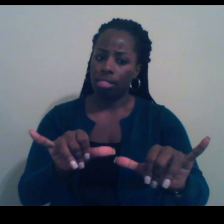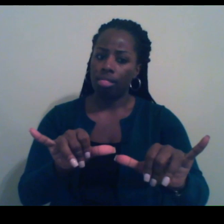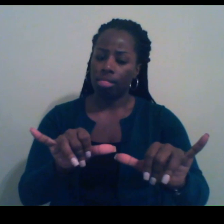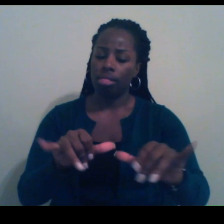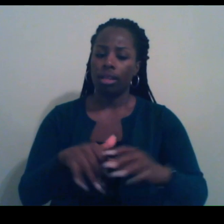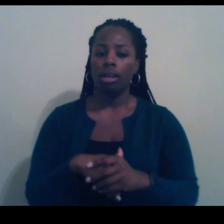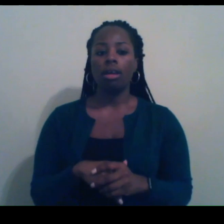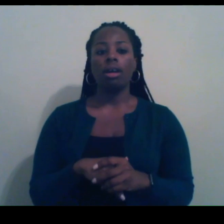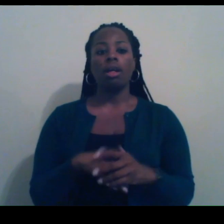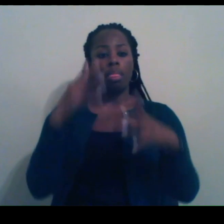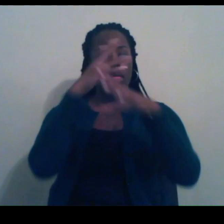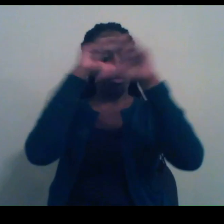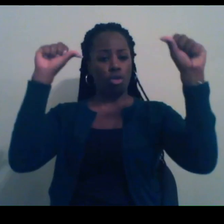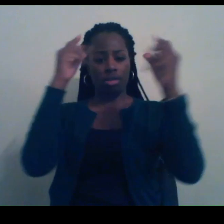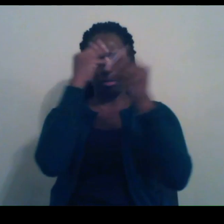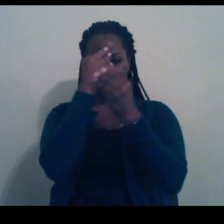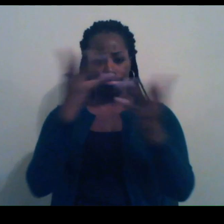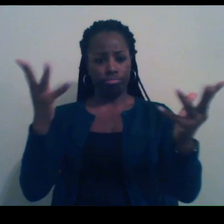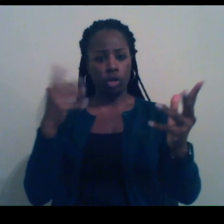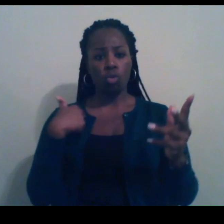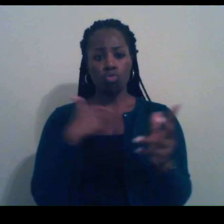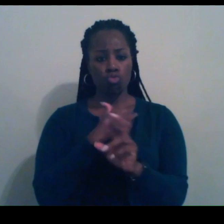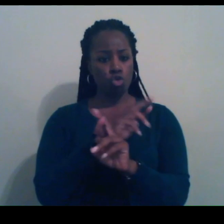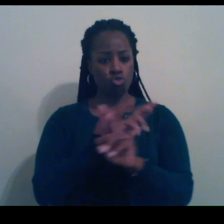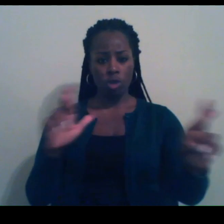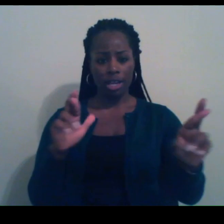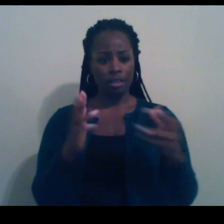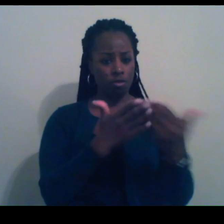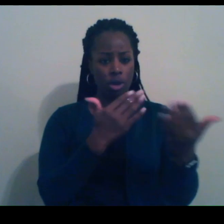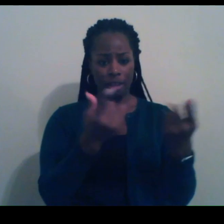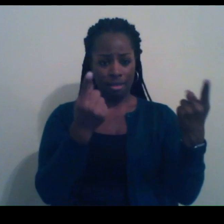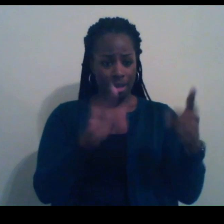anything but this is an all-hands-on-deck effort